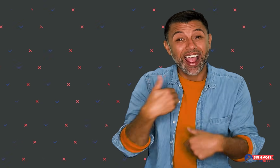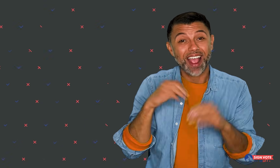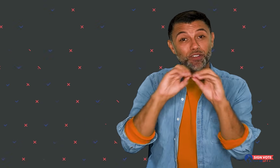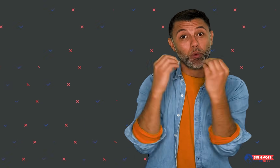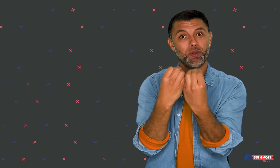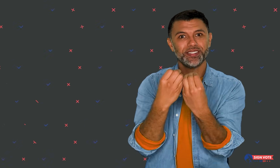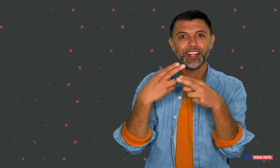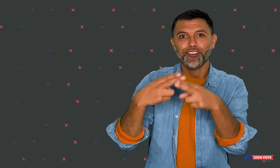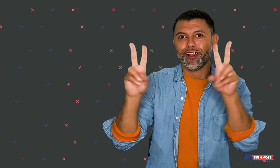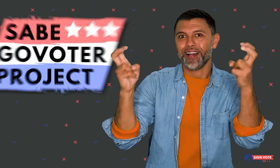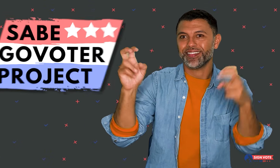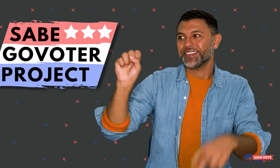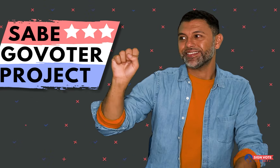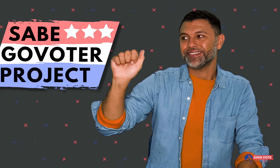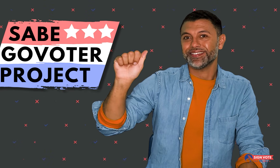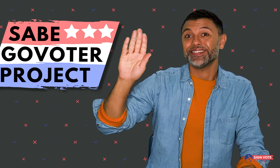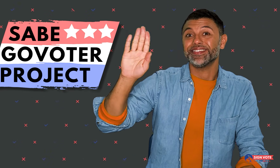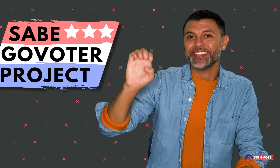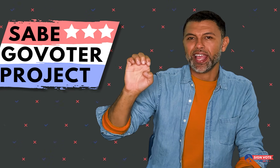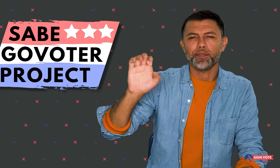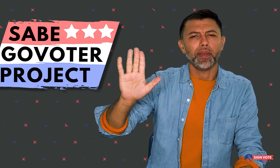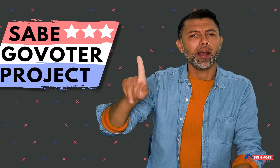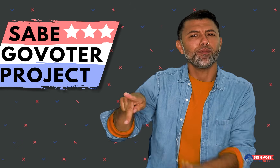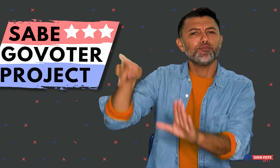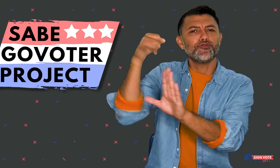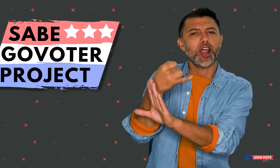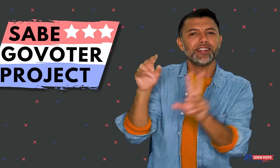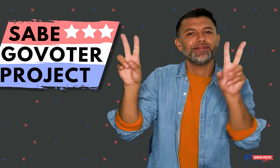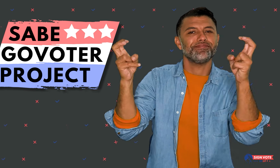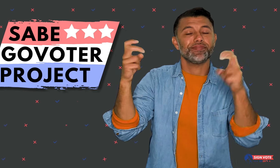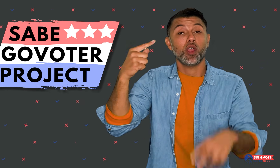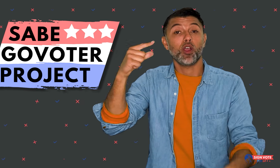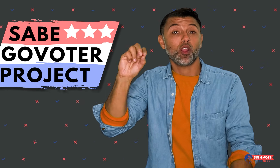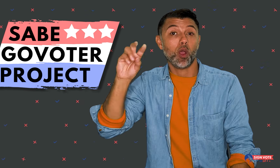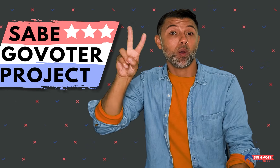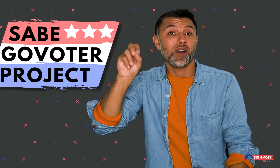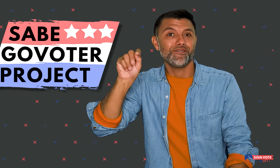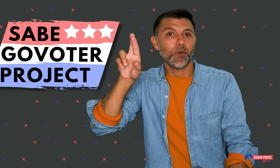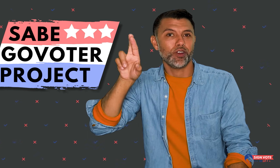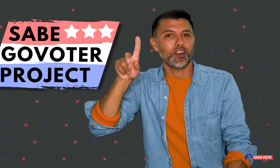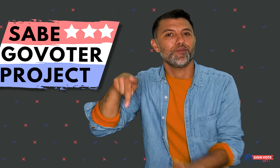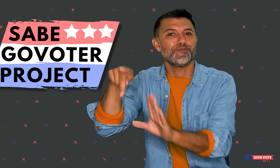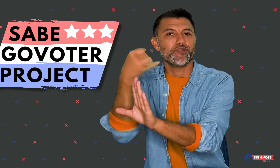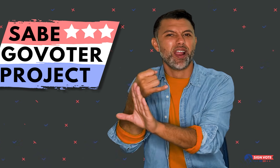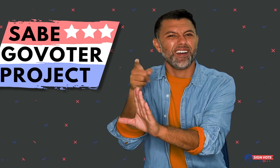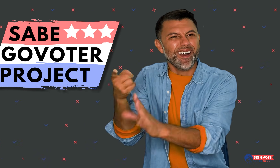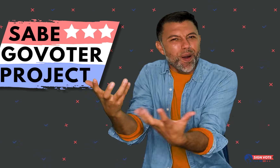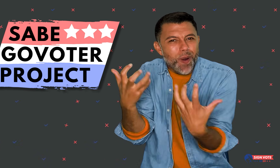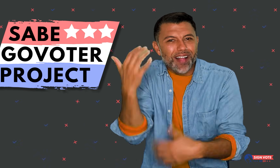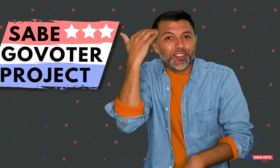There's an organization called SABE, and they're working on something called "The GoVoter Project".